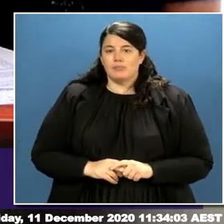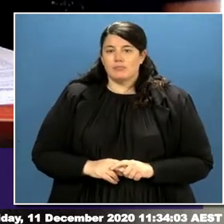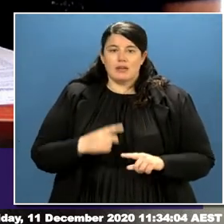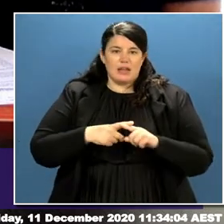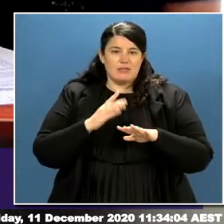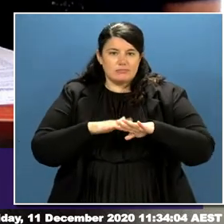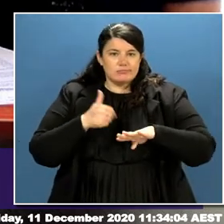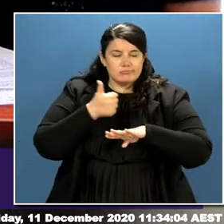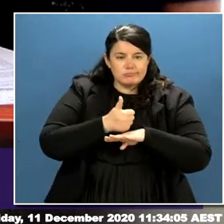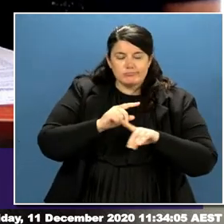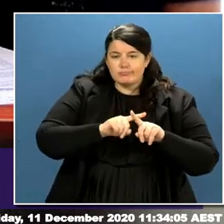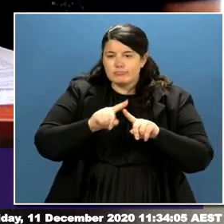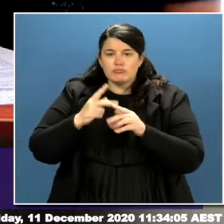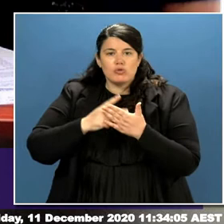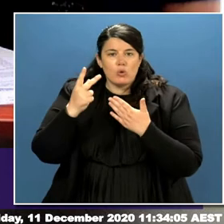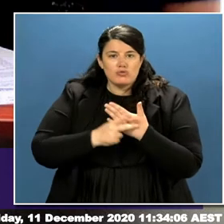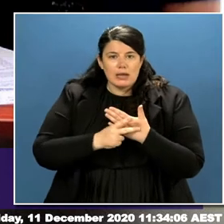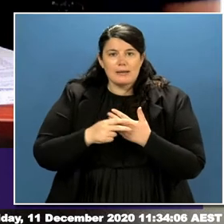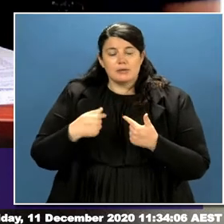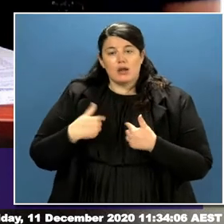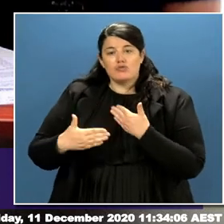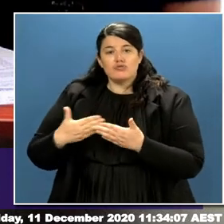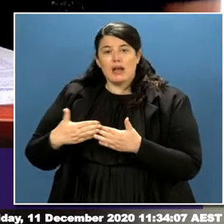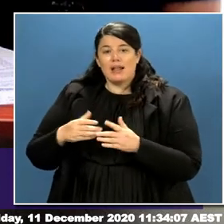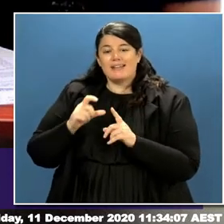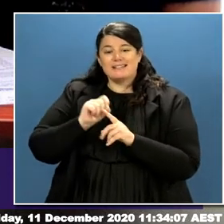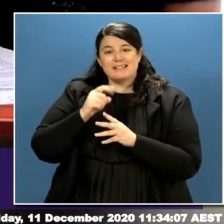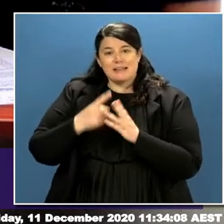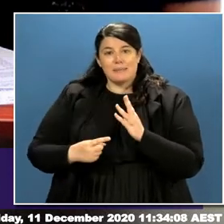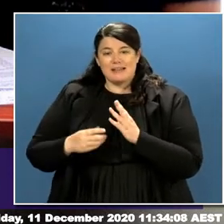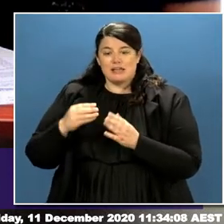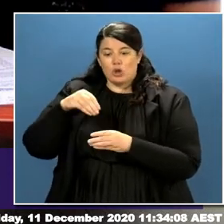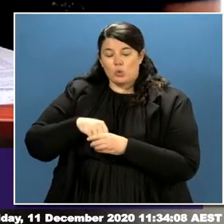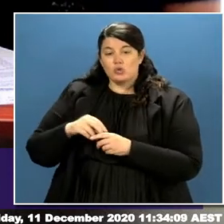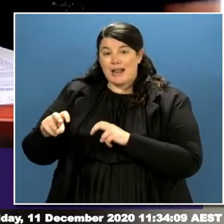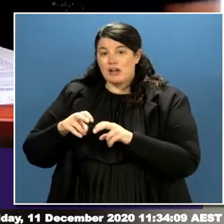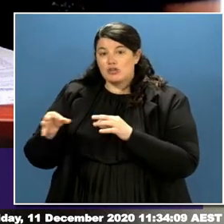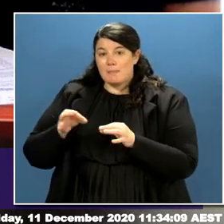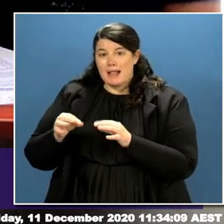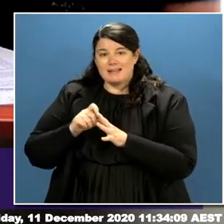I run our Disability Inclusion Action Plan Department as well as a lot of work